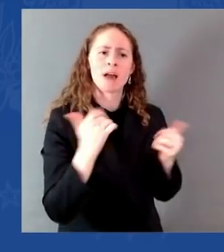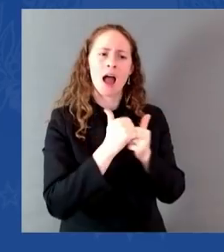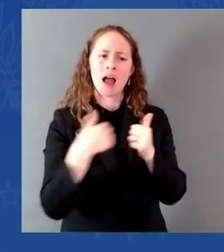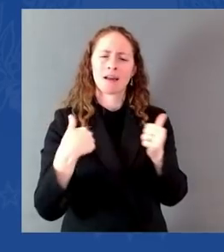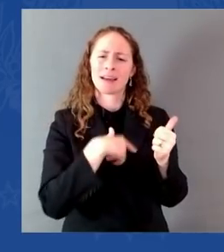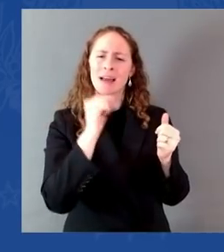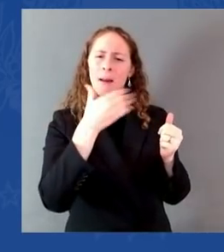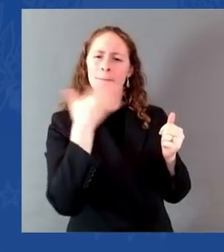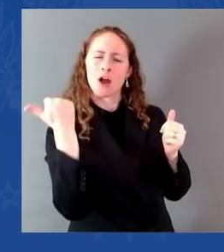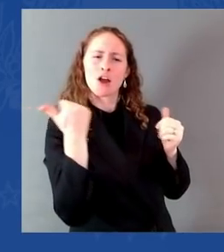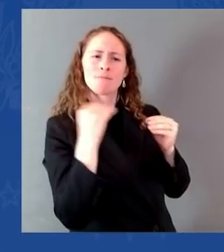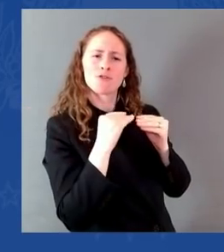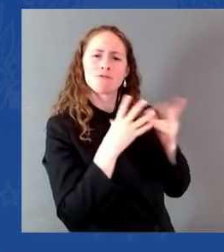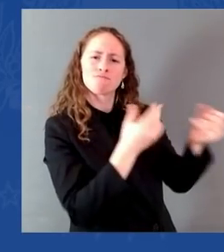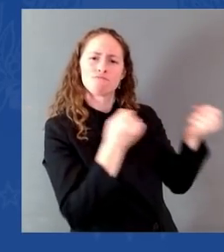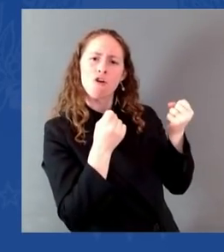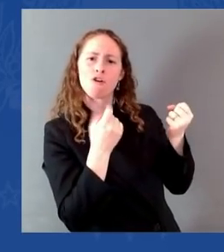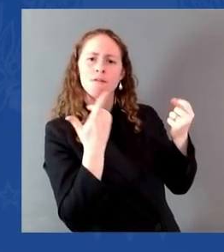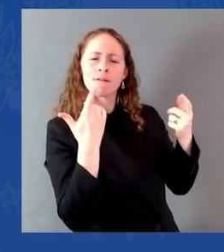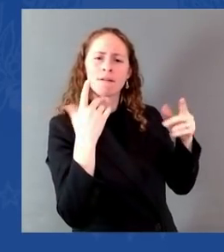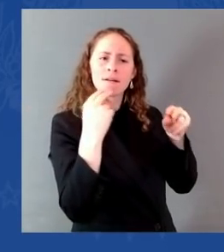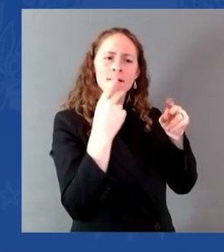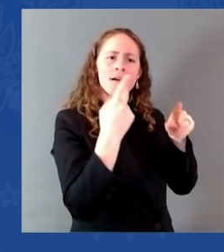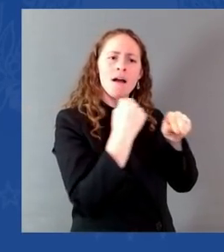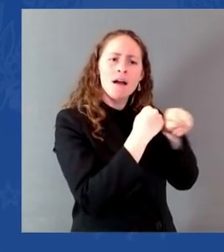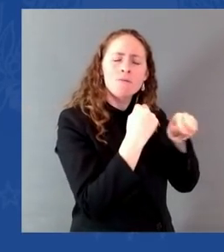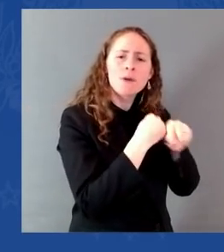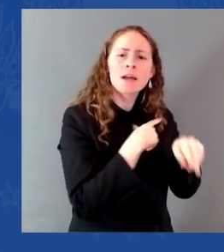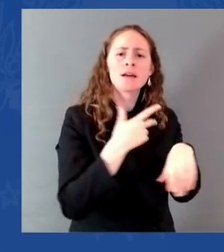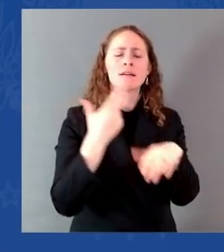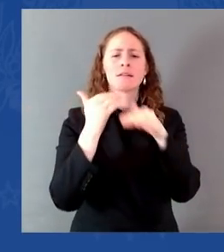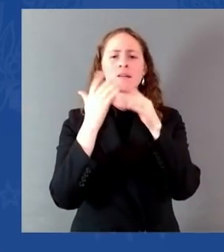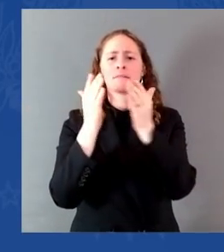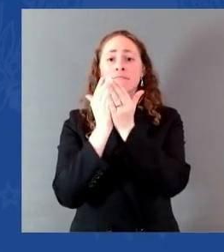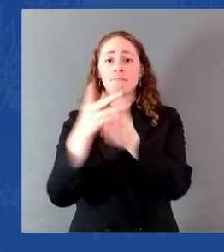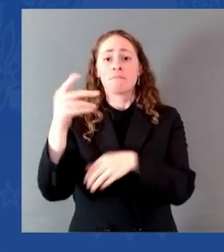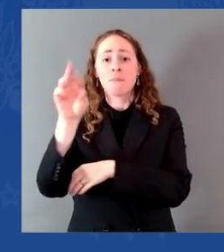the arteries of the nation that allow commerce to function smoothly and move swiftly.